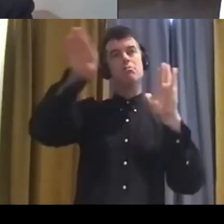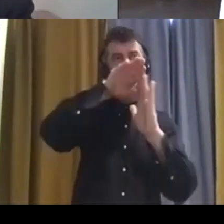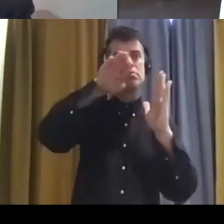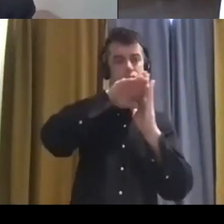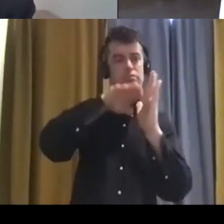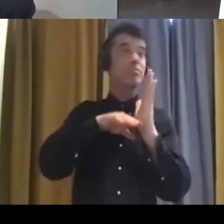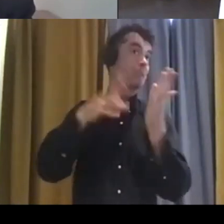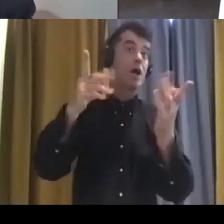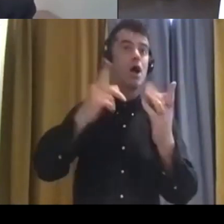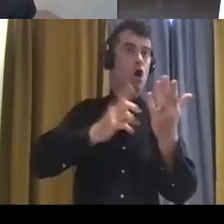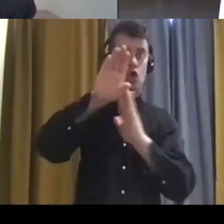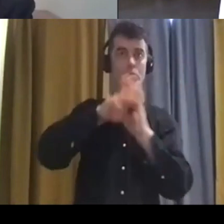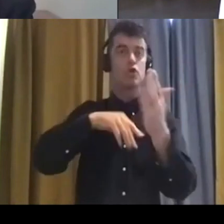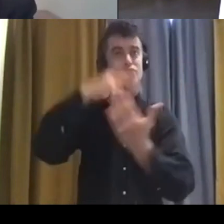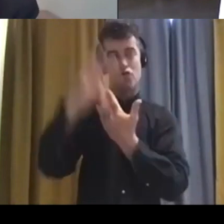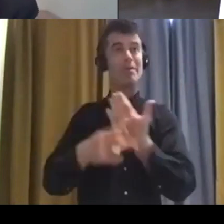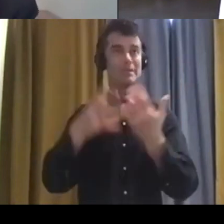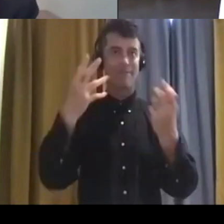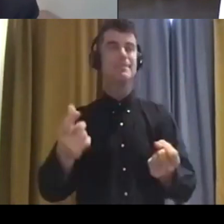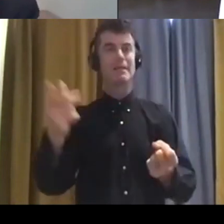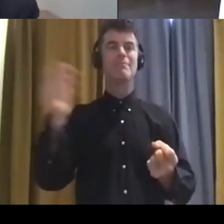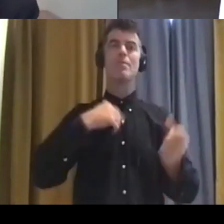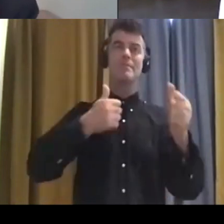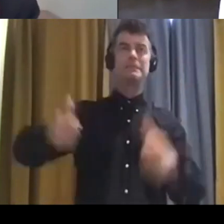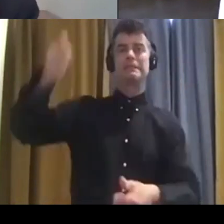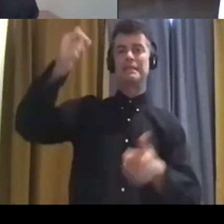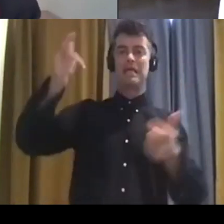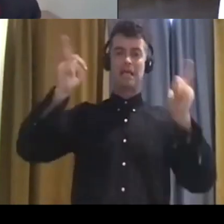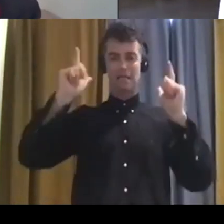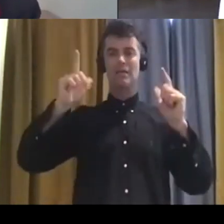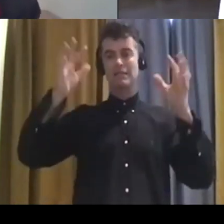and that has to come from senior leadership and that decision really has to come from